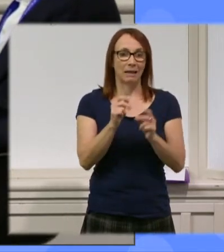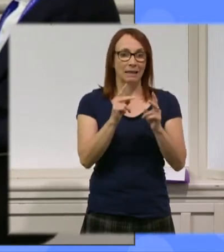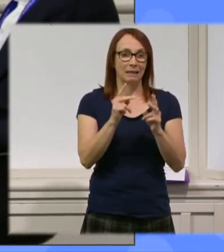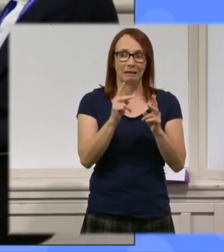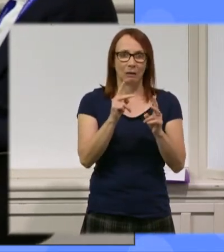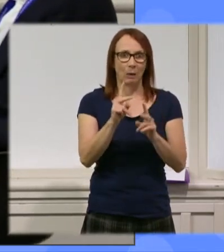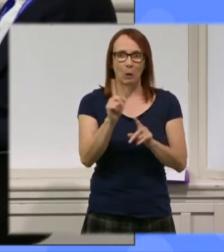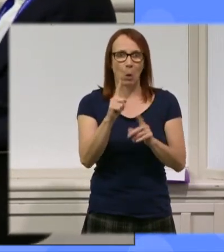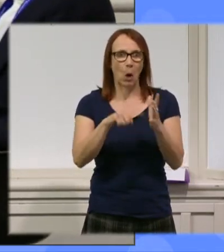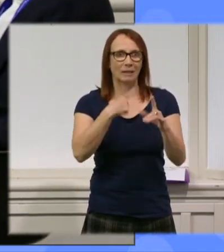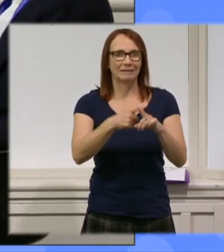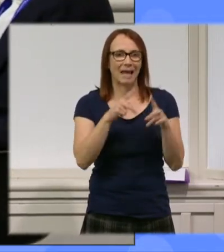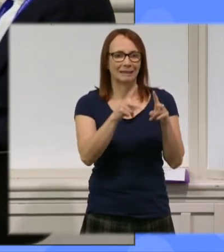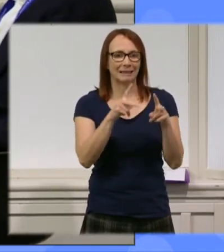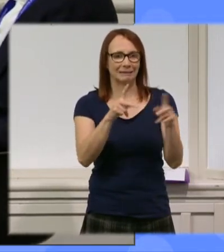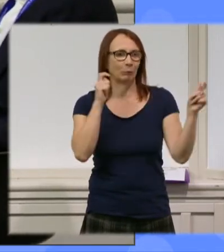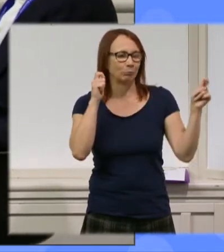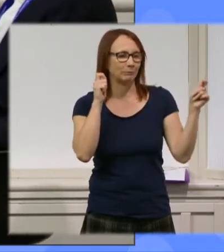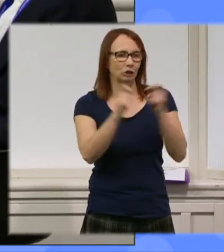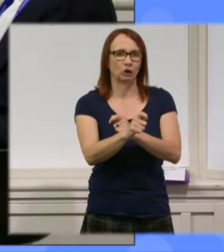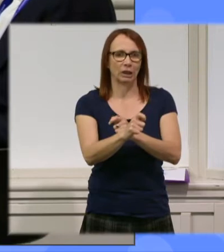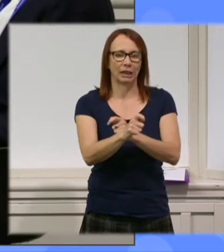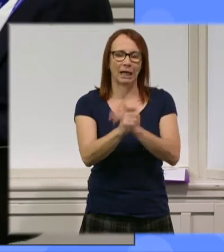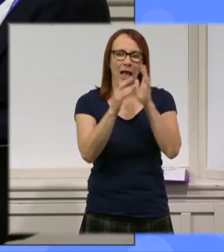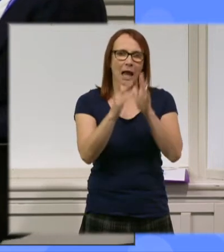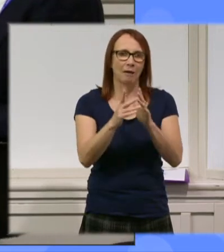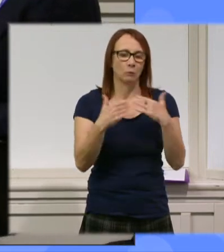as my colleagues noted particularly taxing wealth and property more fairly